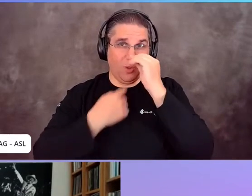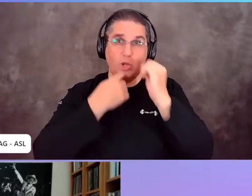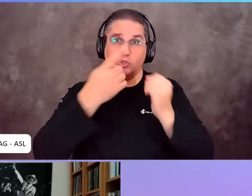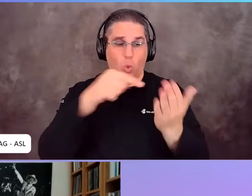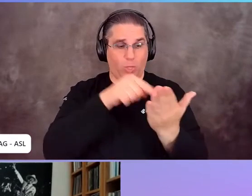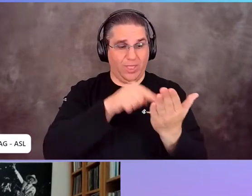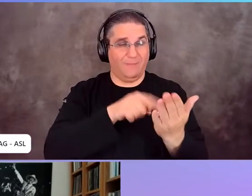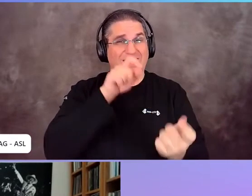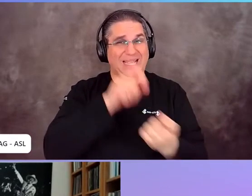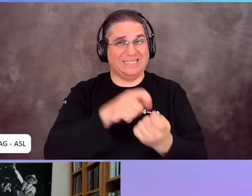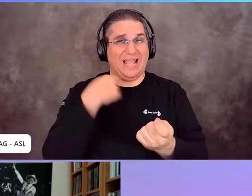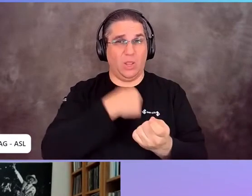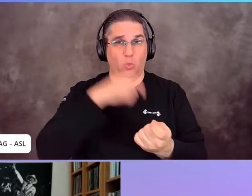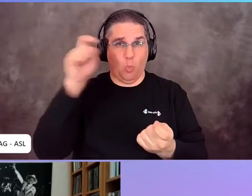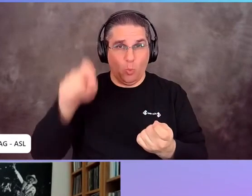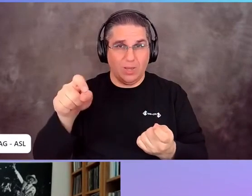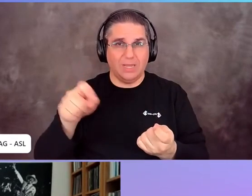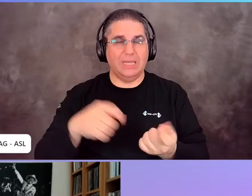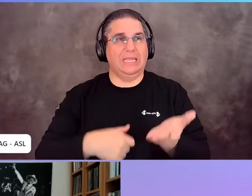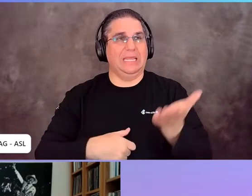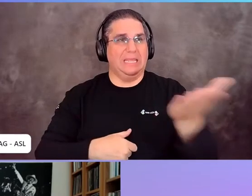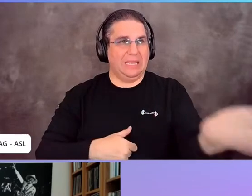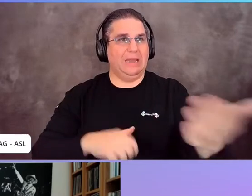reading our detailed very, very public procurement